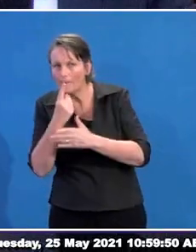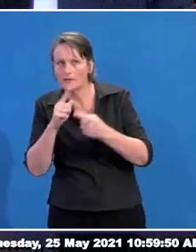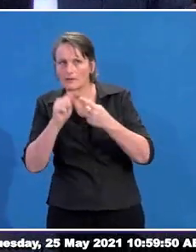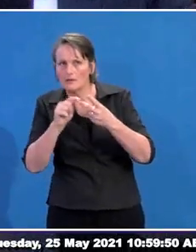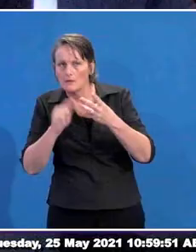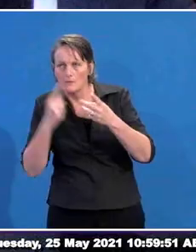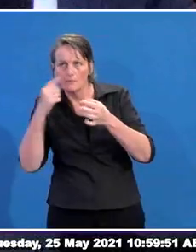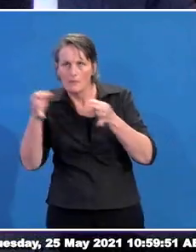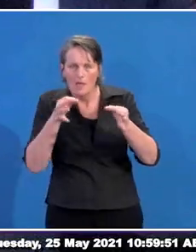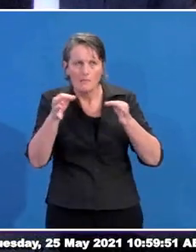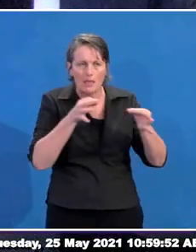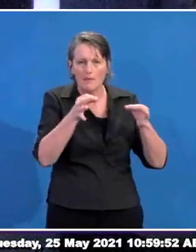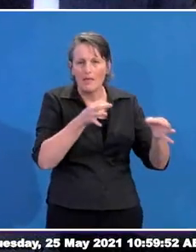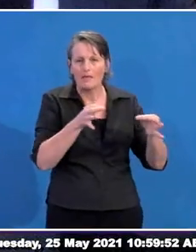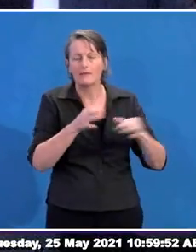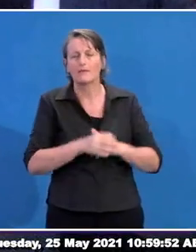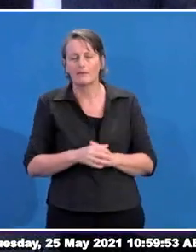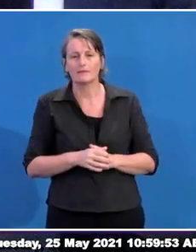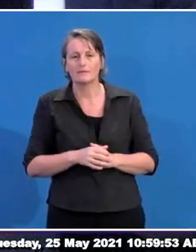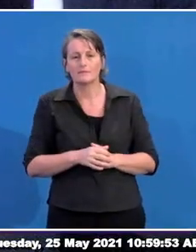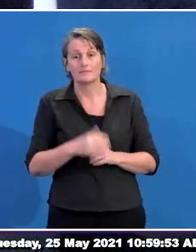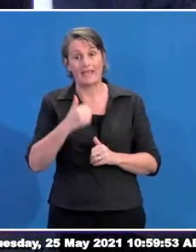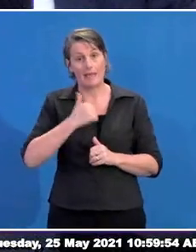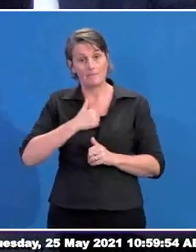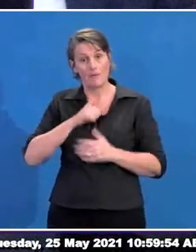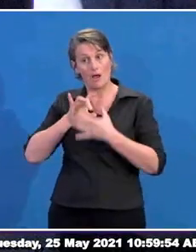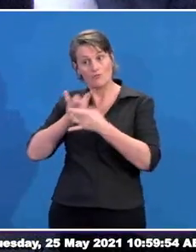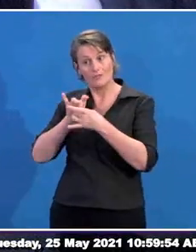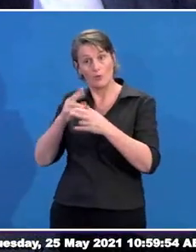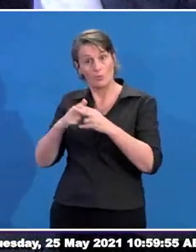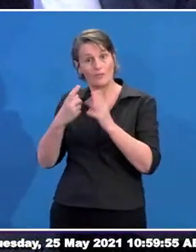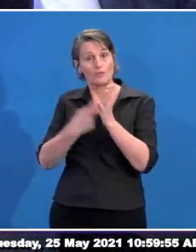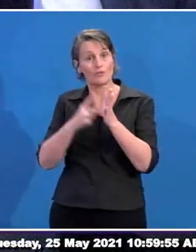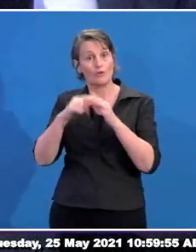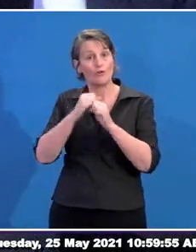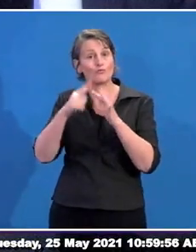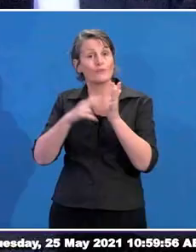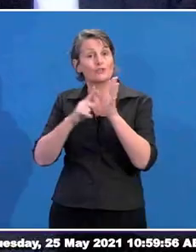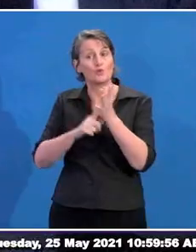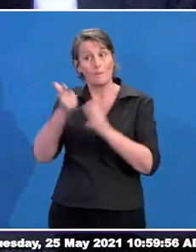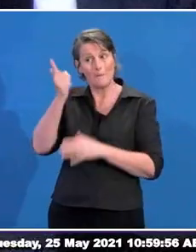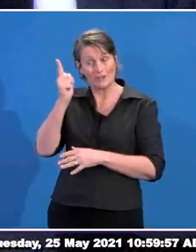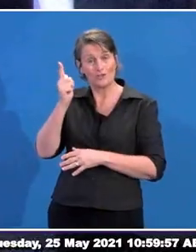and my relationship in particular with Regional Manager 2, because she had more of the administrative authority to...